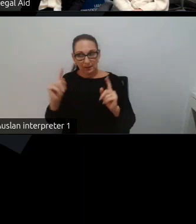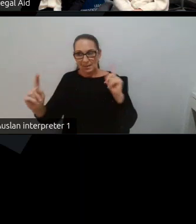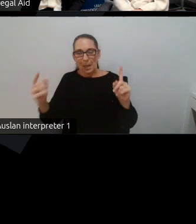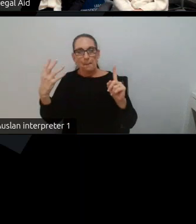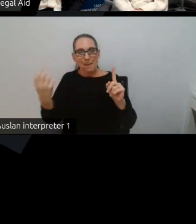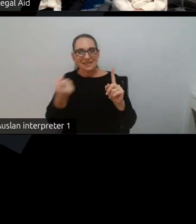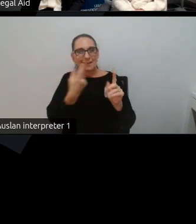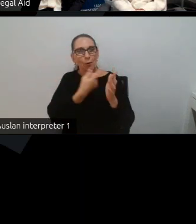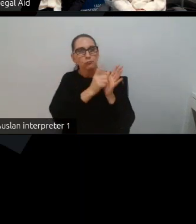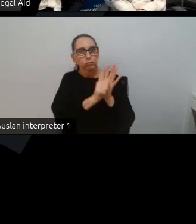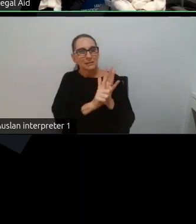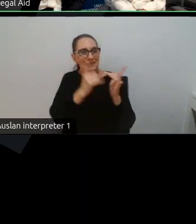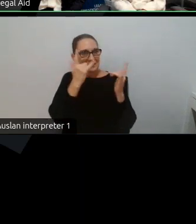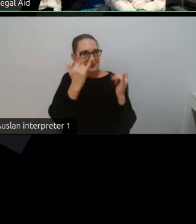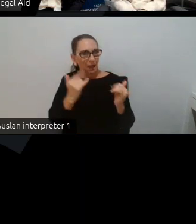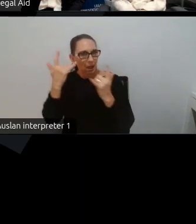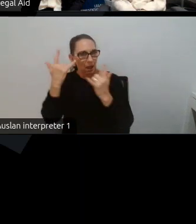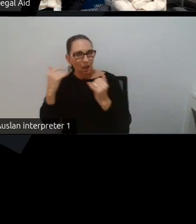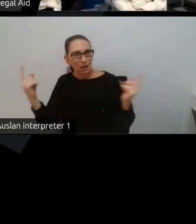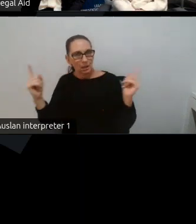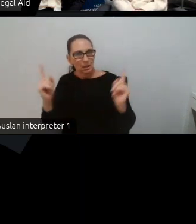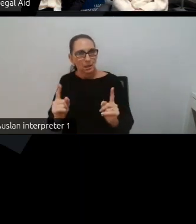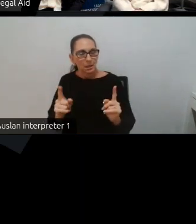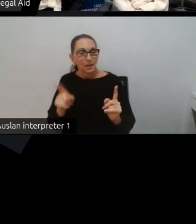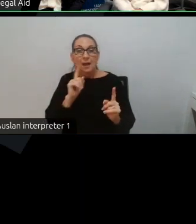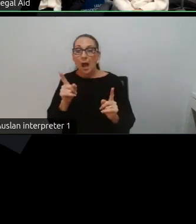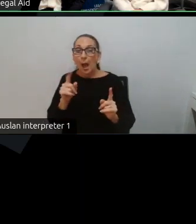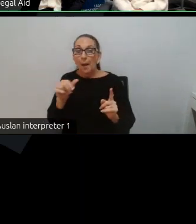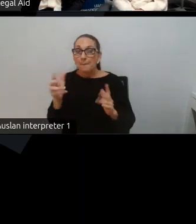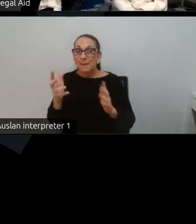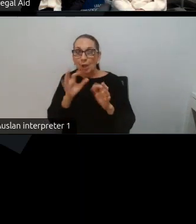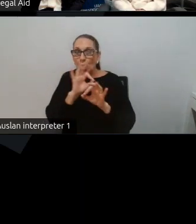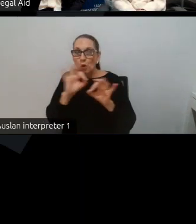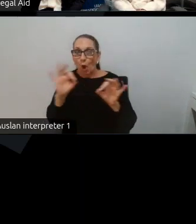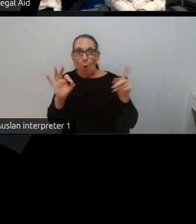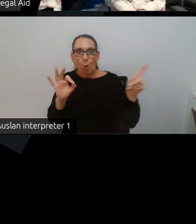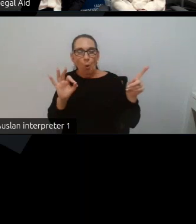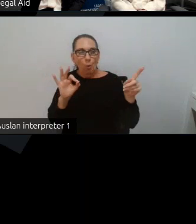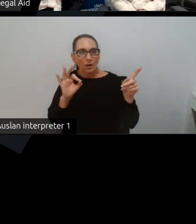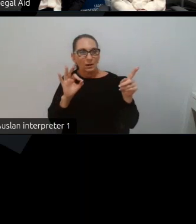that there's no substantial children's dispute. This doesn't mean that they have to have orders